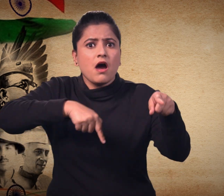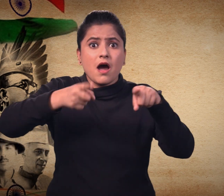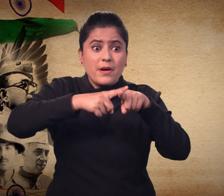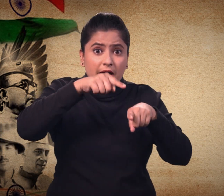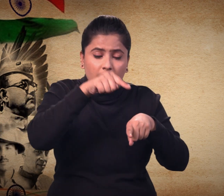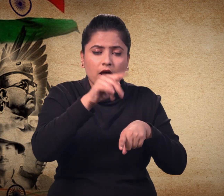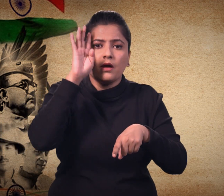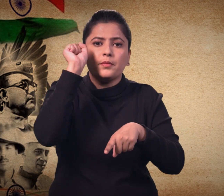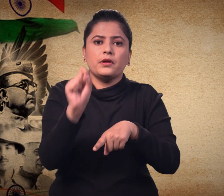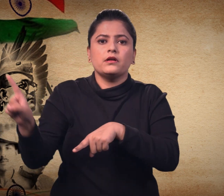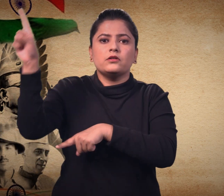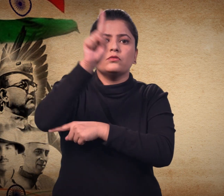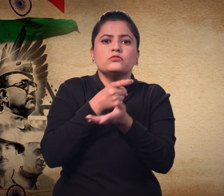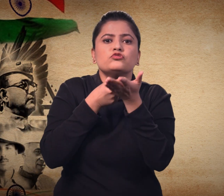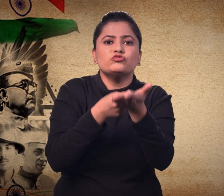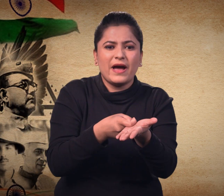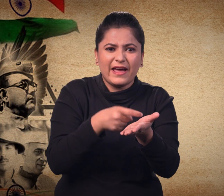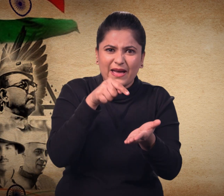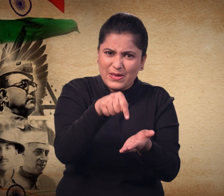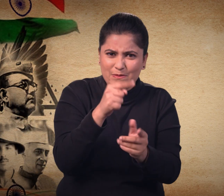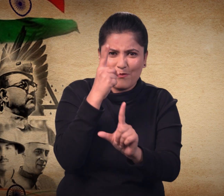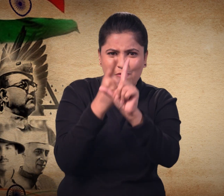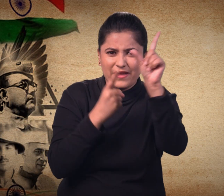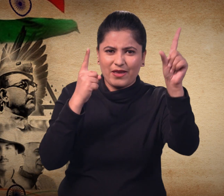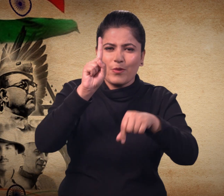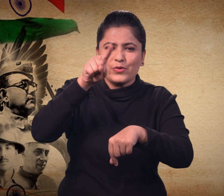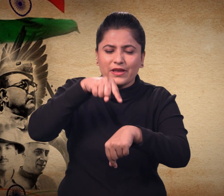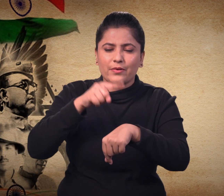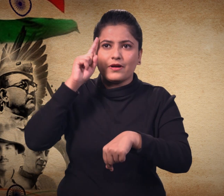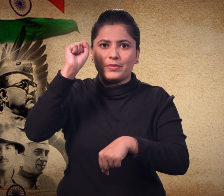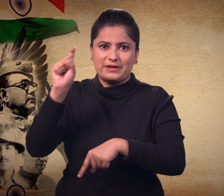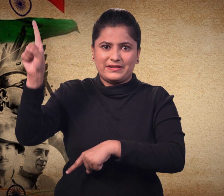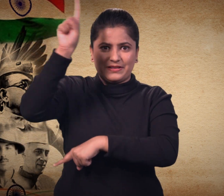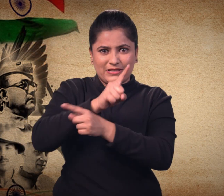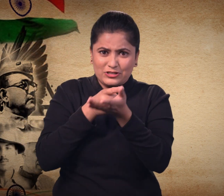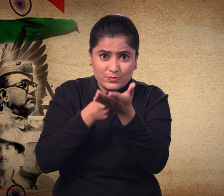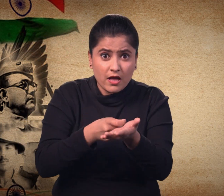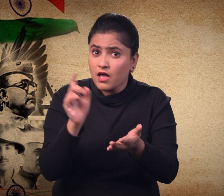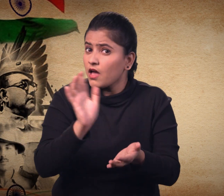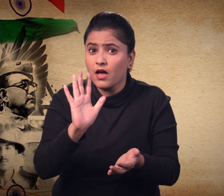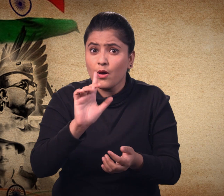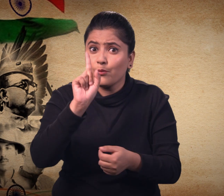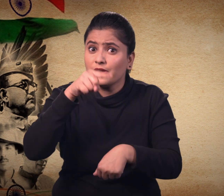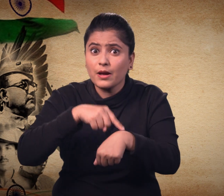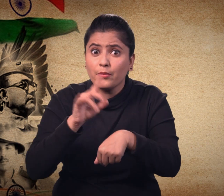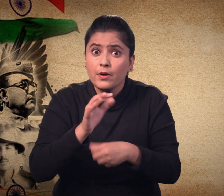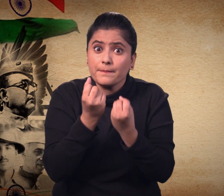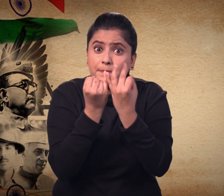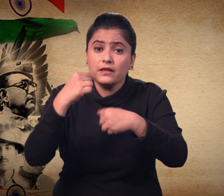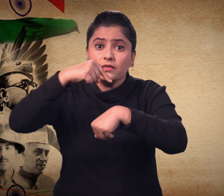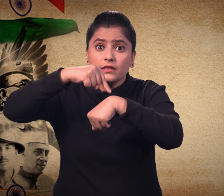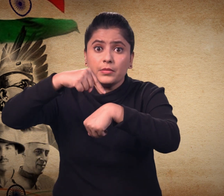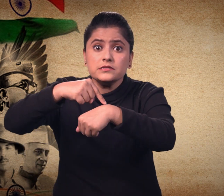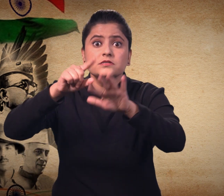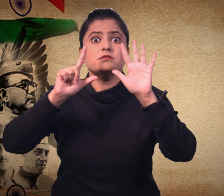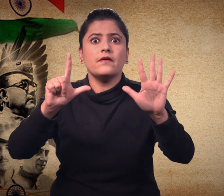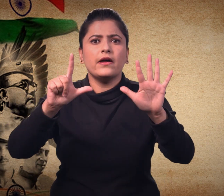Martyrs day is celebrated in their memory. It is celebrated 7 times a year.